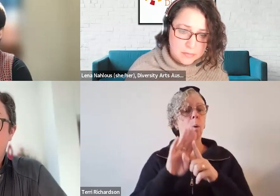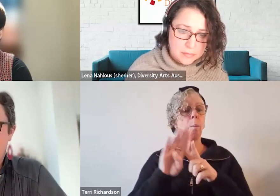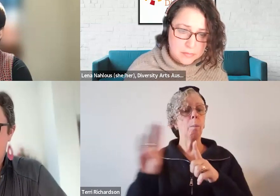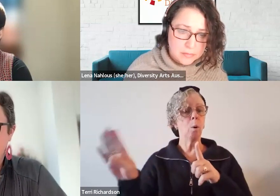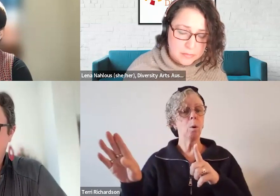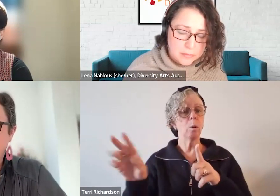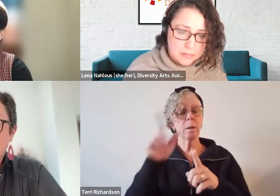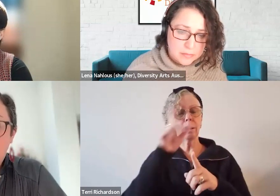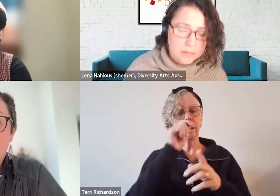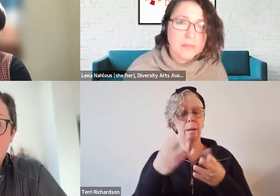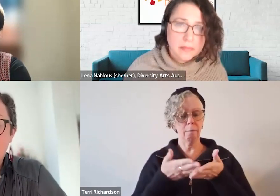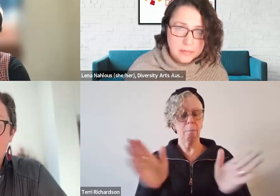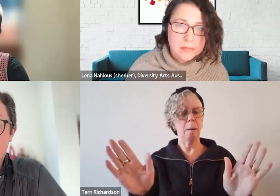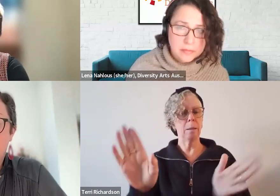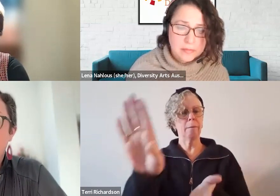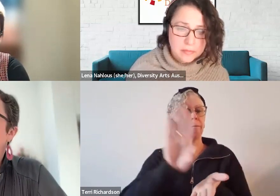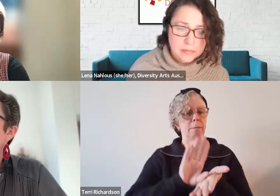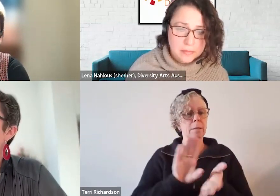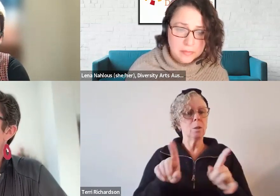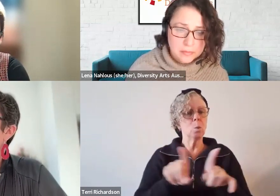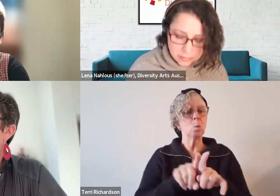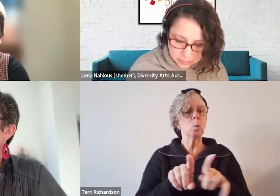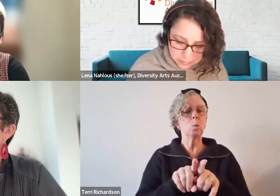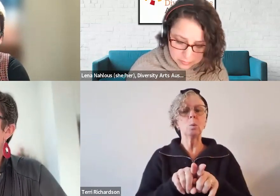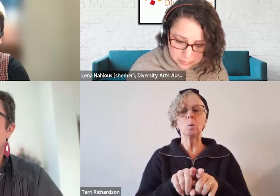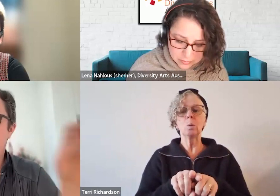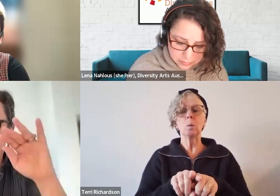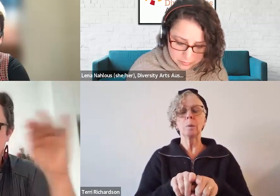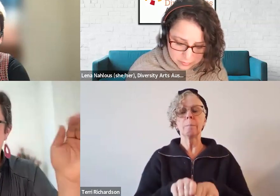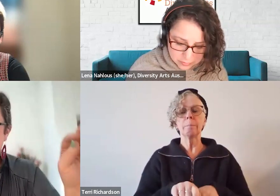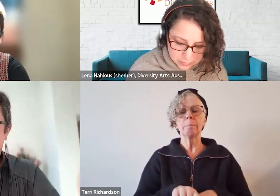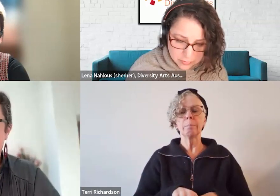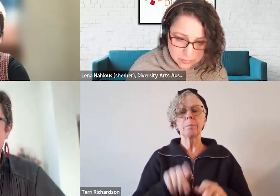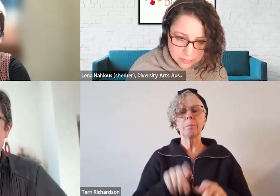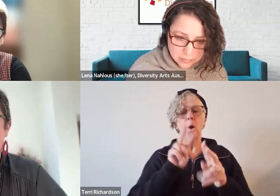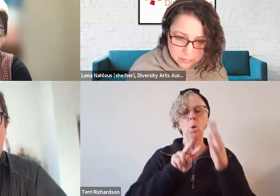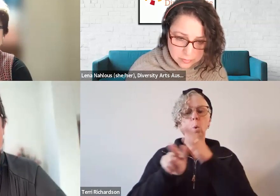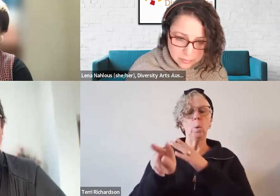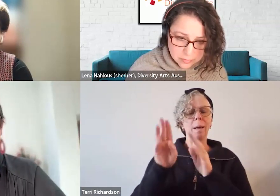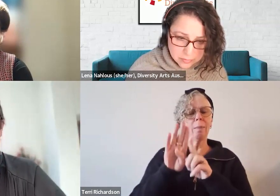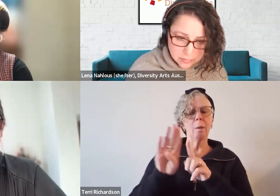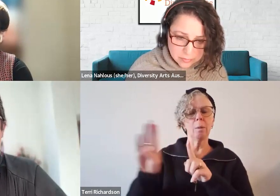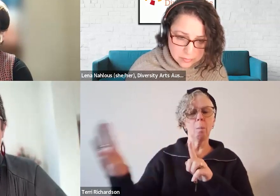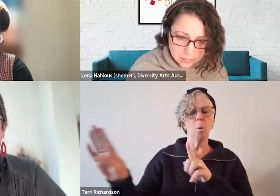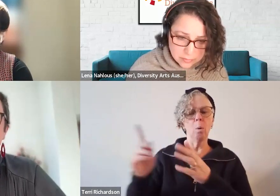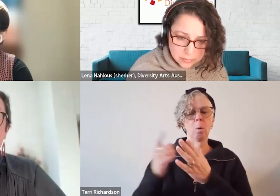funding in recognition that the board-only model is...